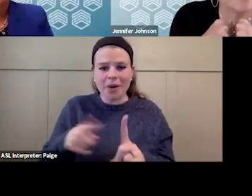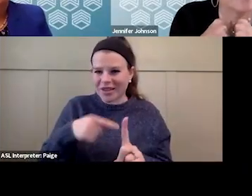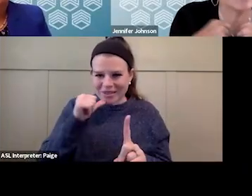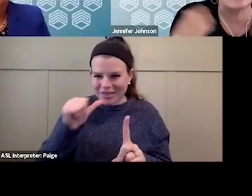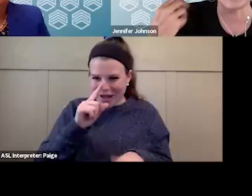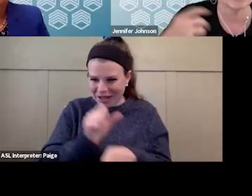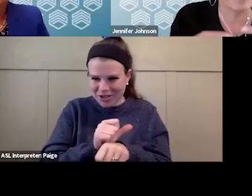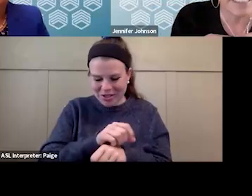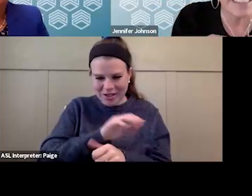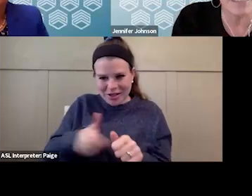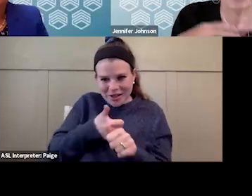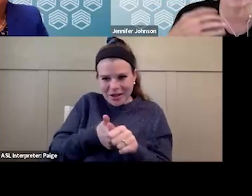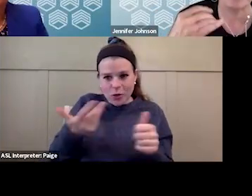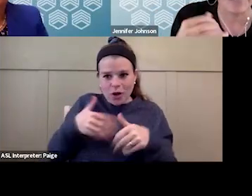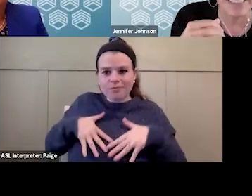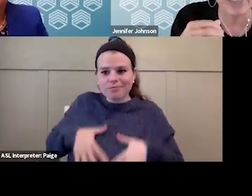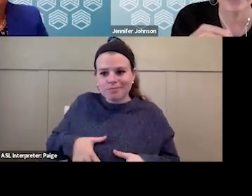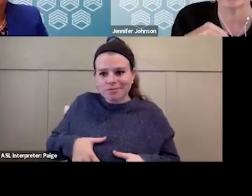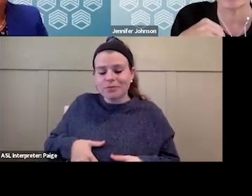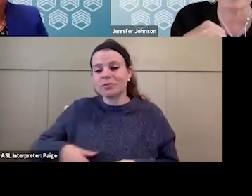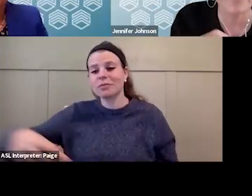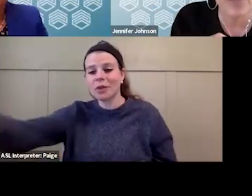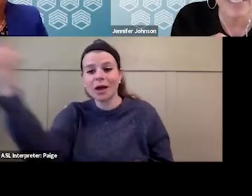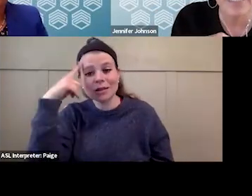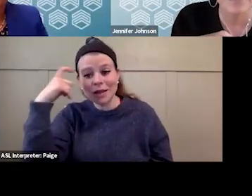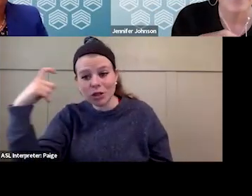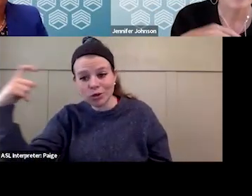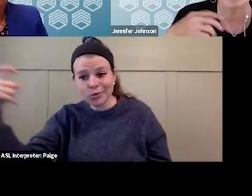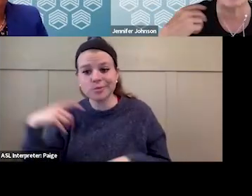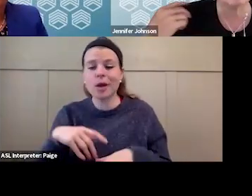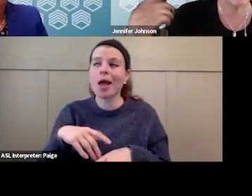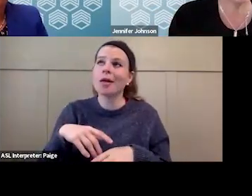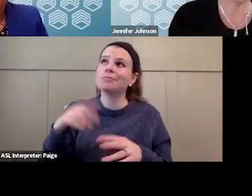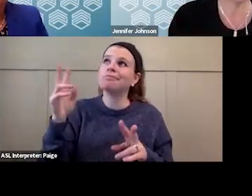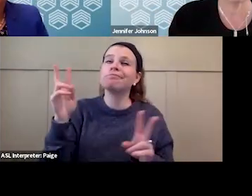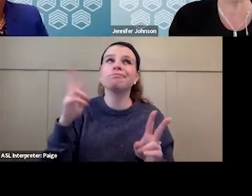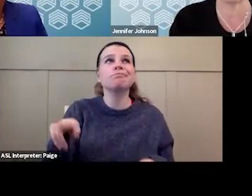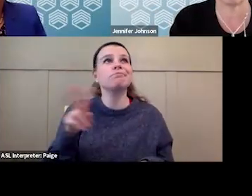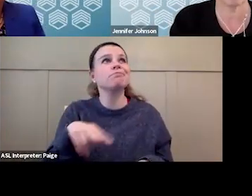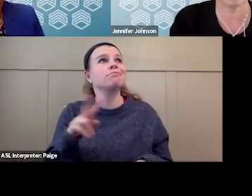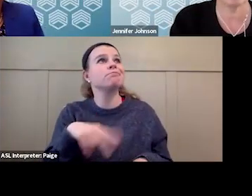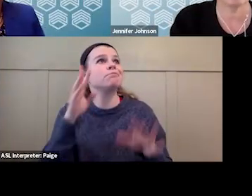Um, daydreaming, someone's not paying attention, losing focus. That might be dissociation.